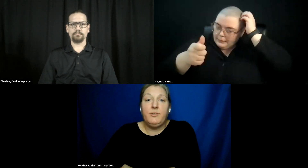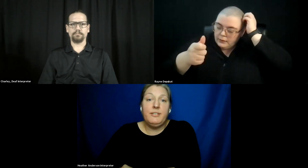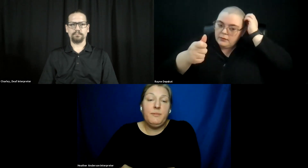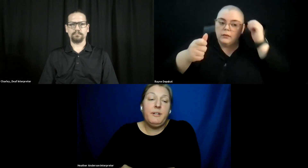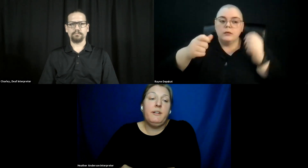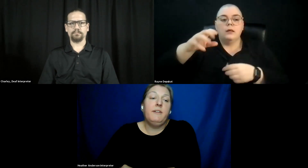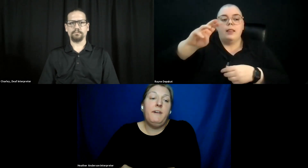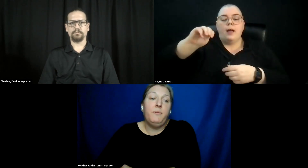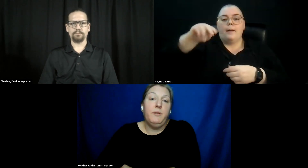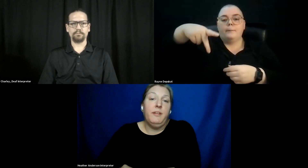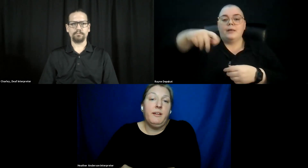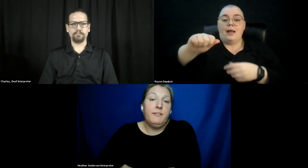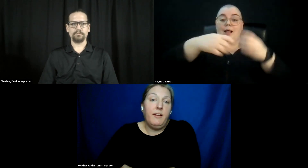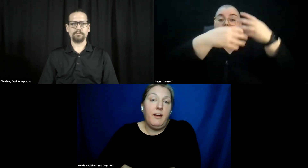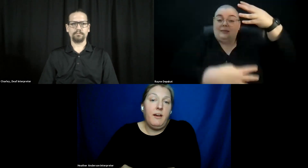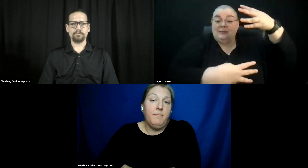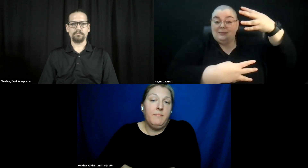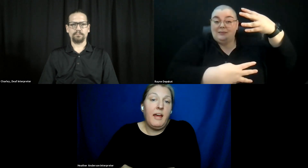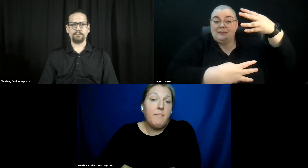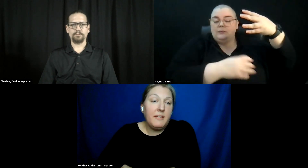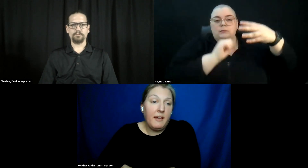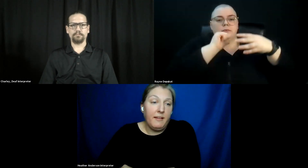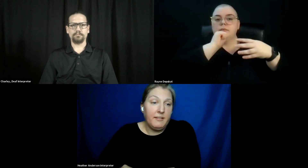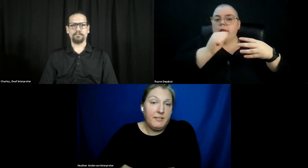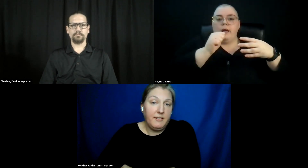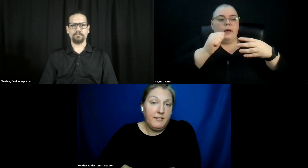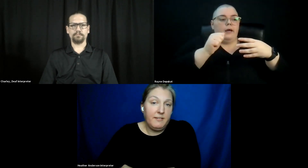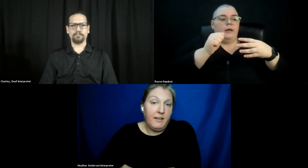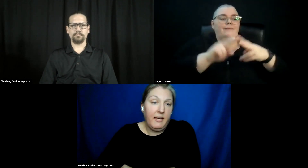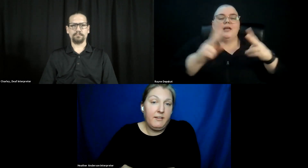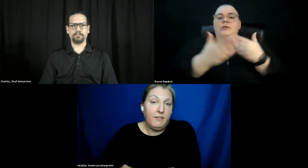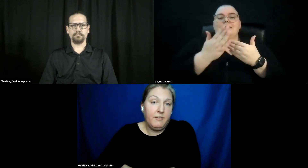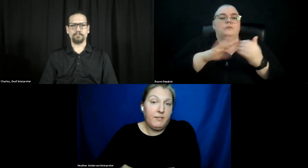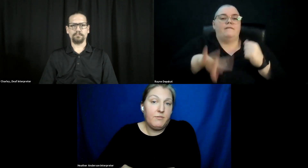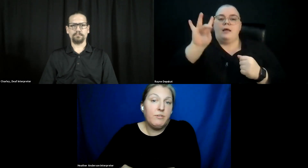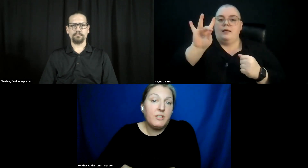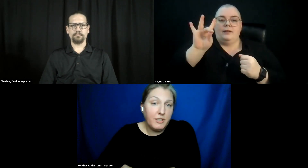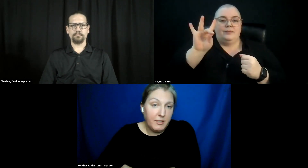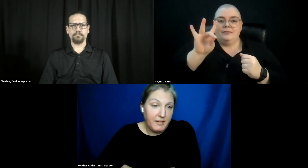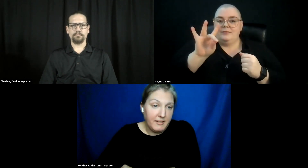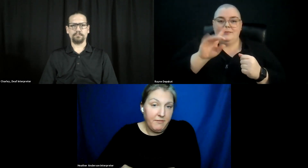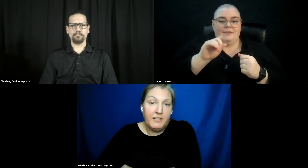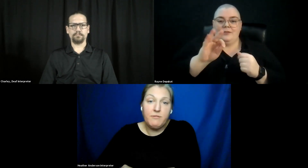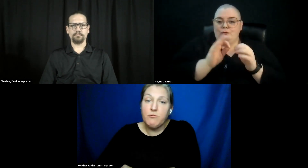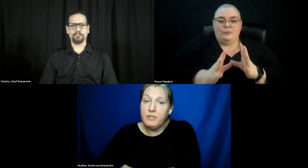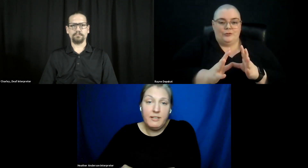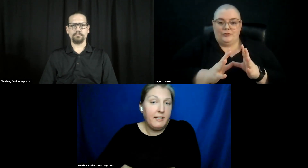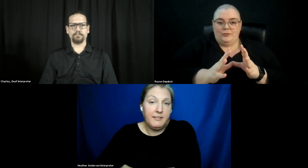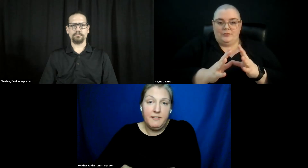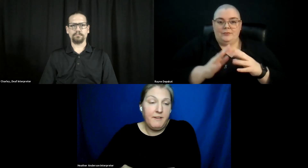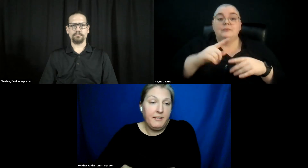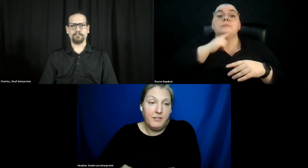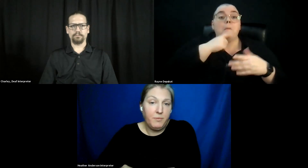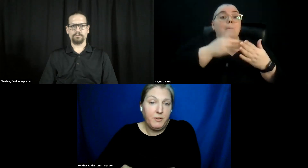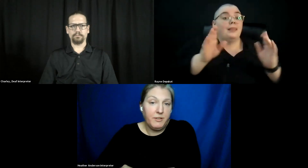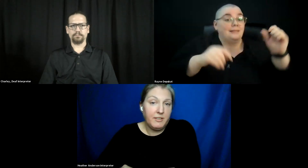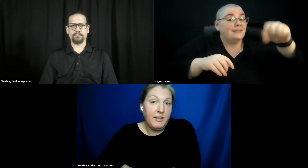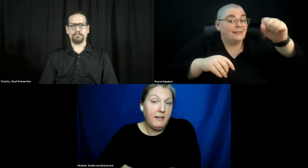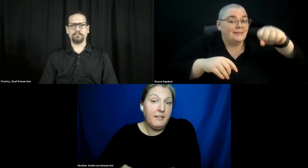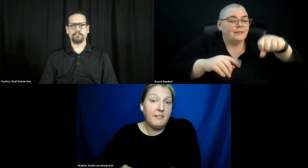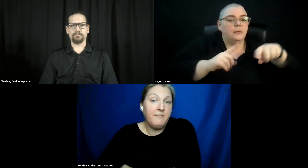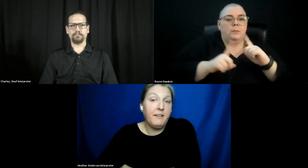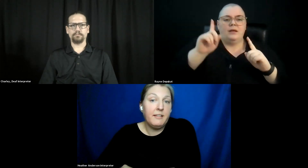So I did want to clarify one thing, the MPA list. I had researched it myself and it's really not easy to find interpreters it's not easy to find the list.